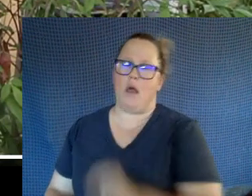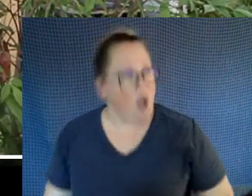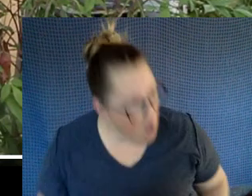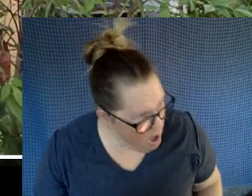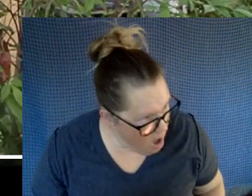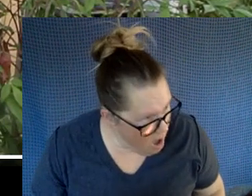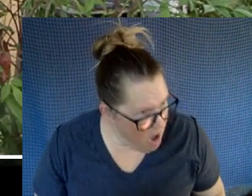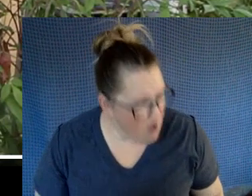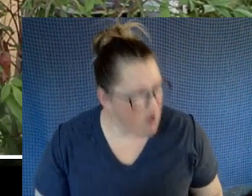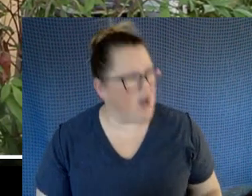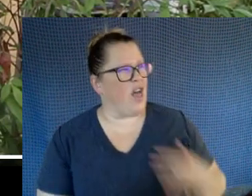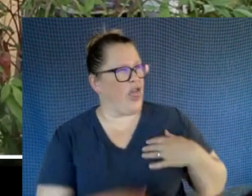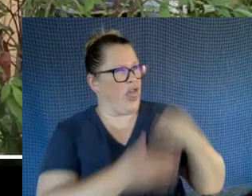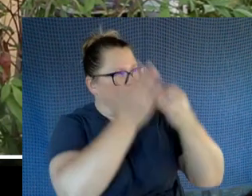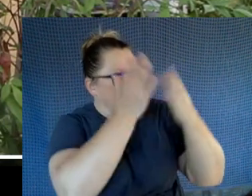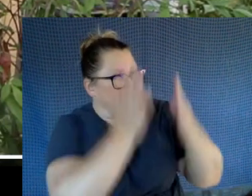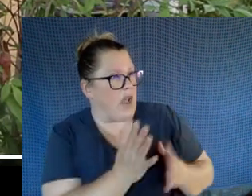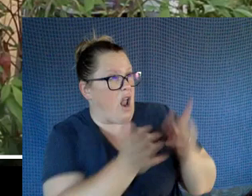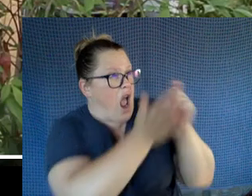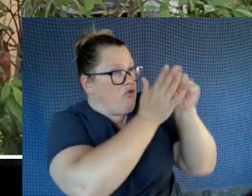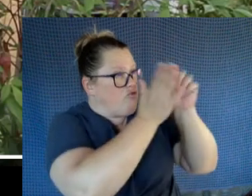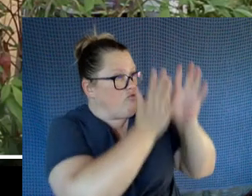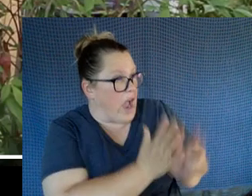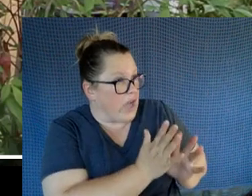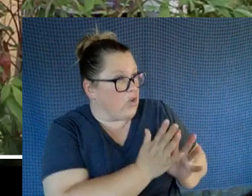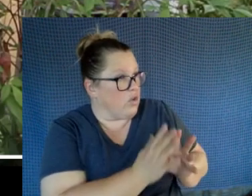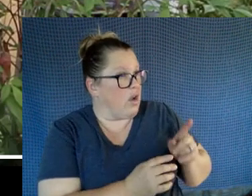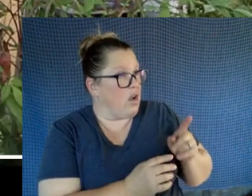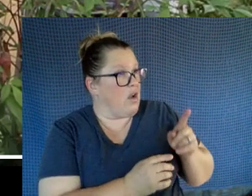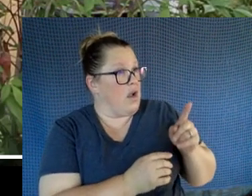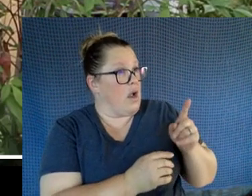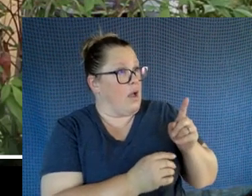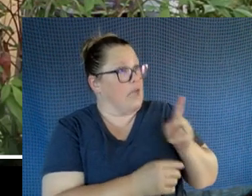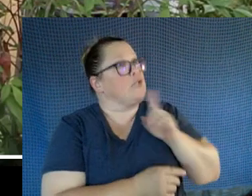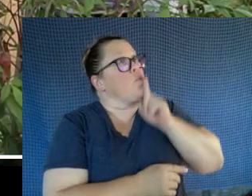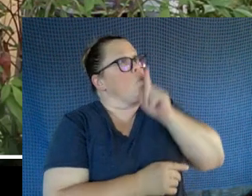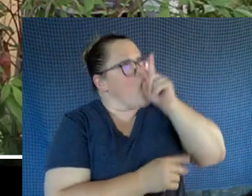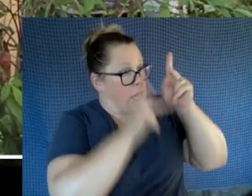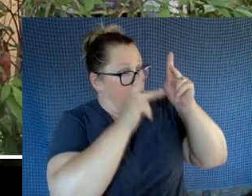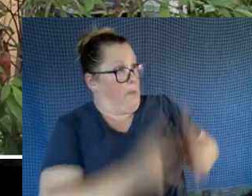illustrated a book. This one particular book for children. My gosh he is